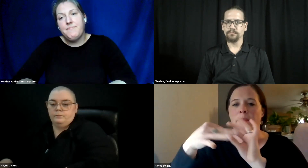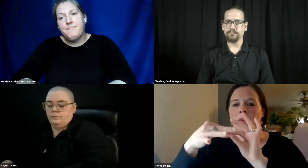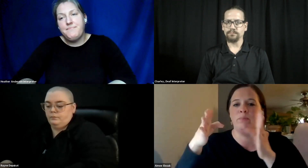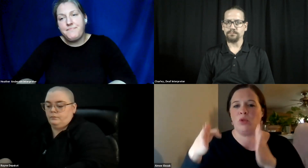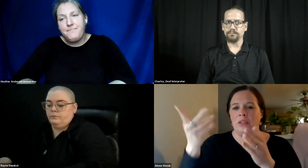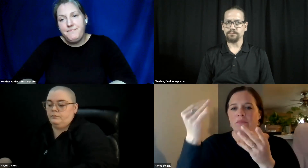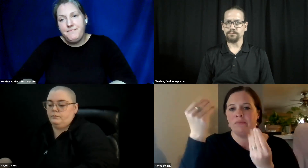Hi.